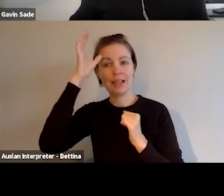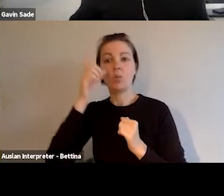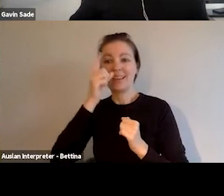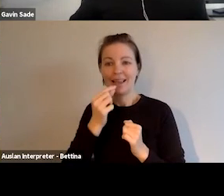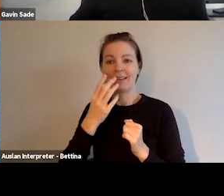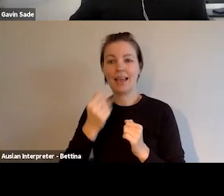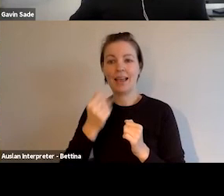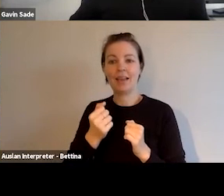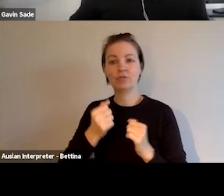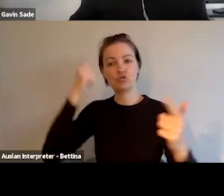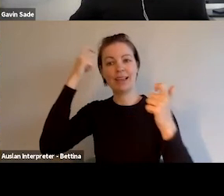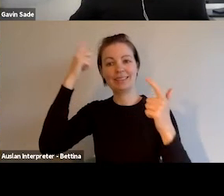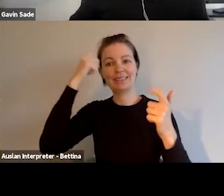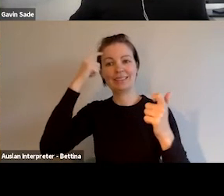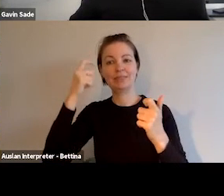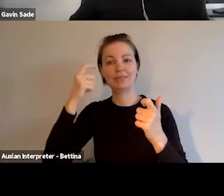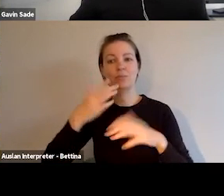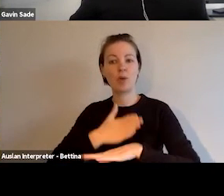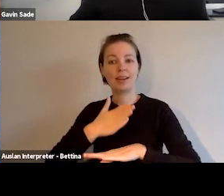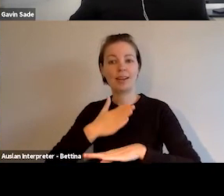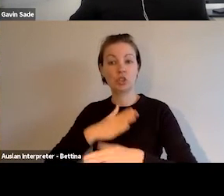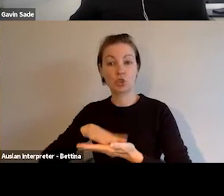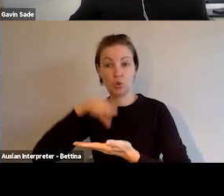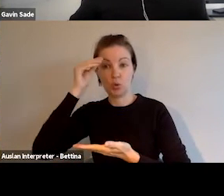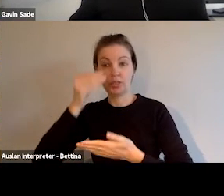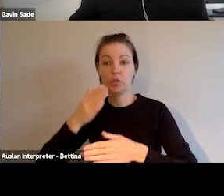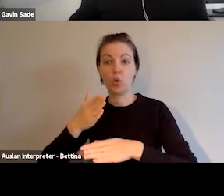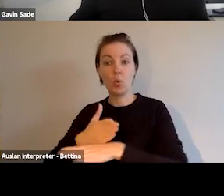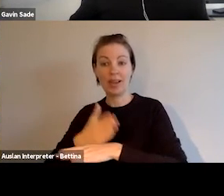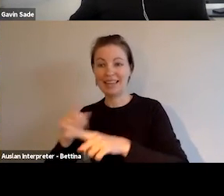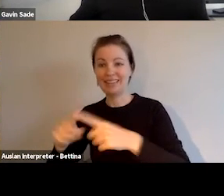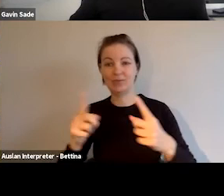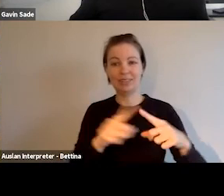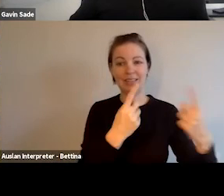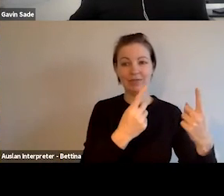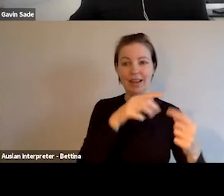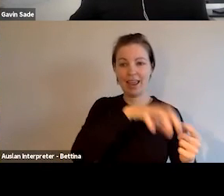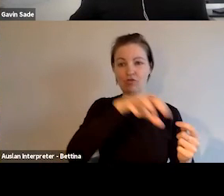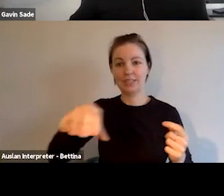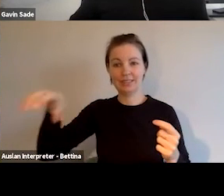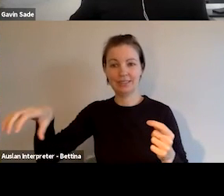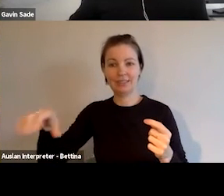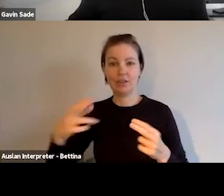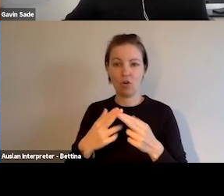working together across disciplines in response to provocations or problems. And so in 2017 we